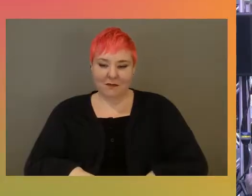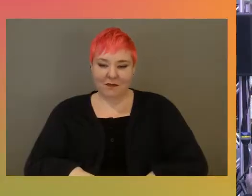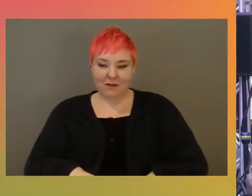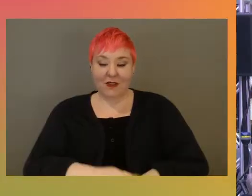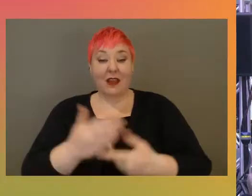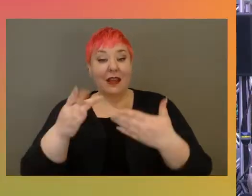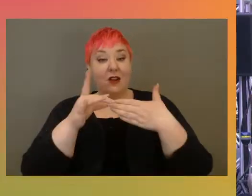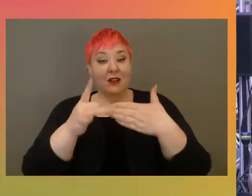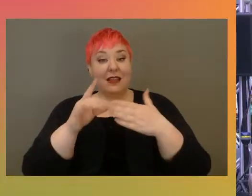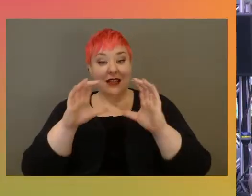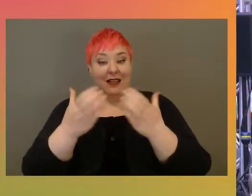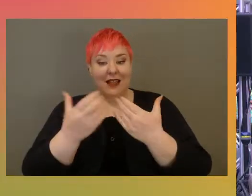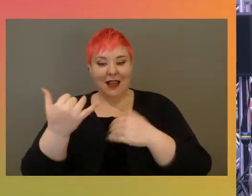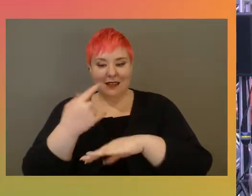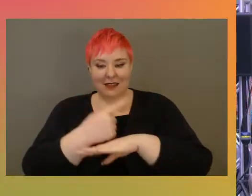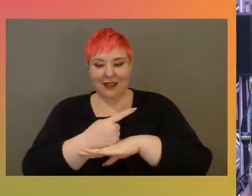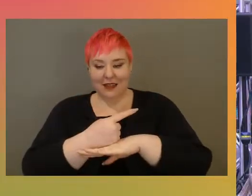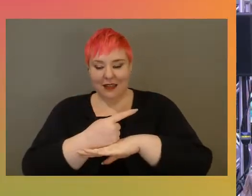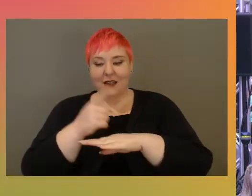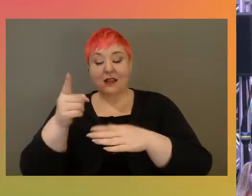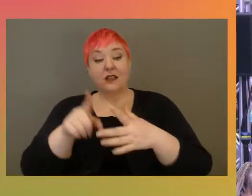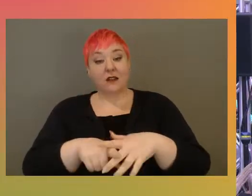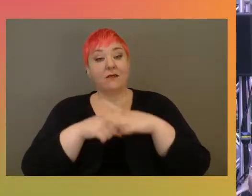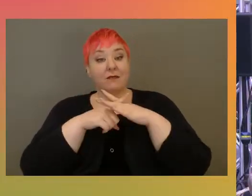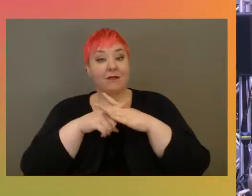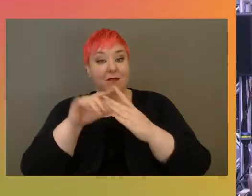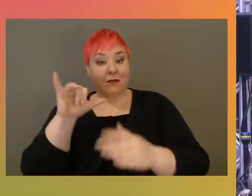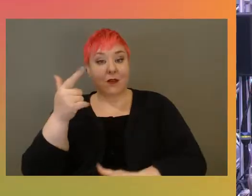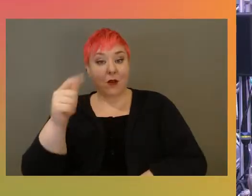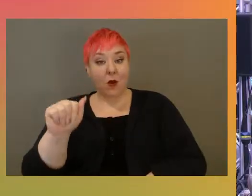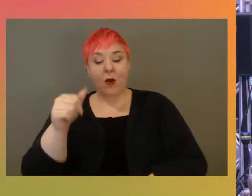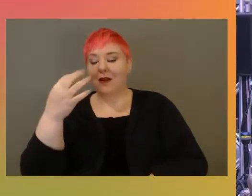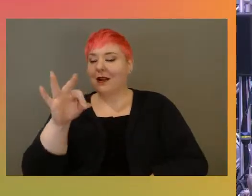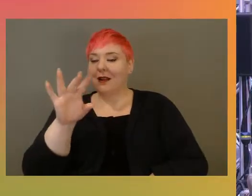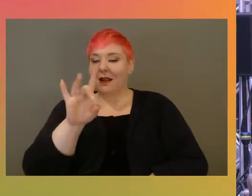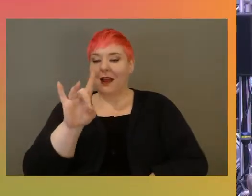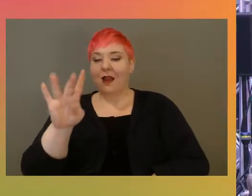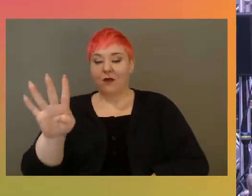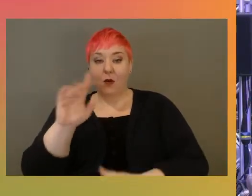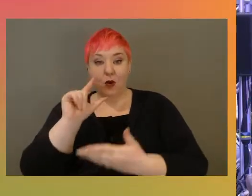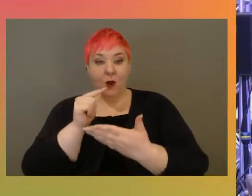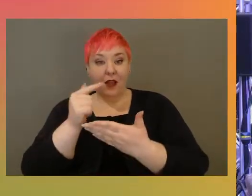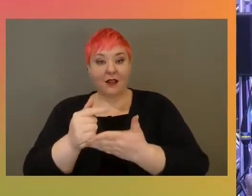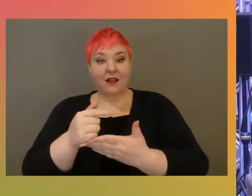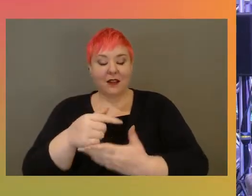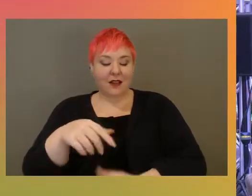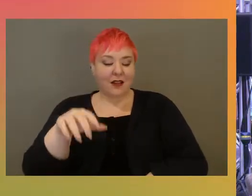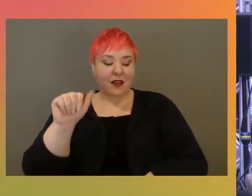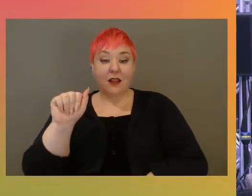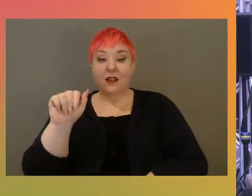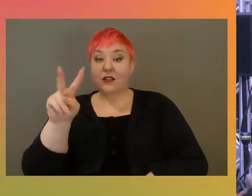ENJOY, EVERYONE.